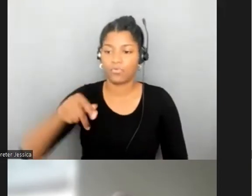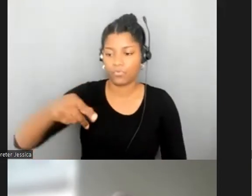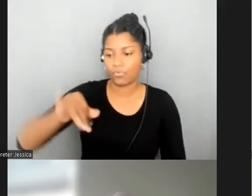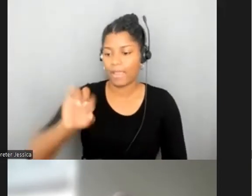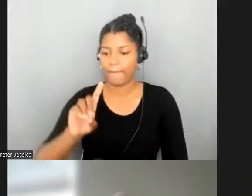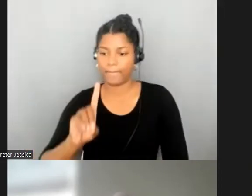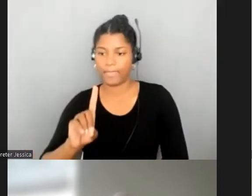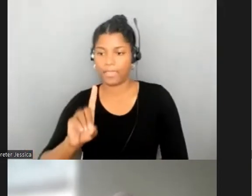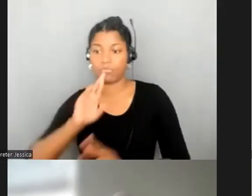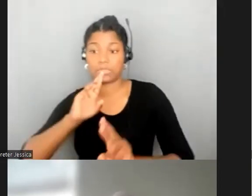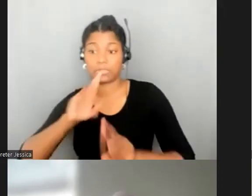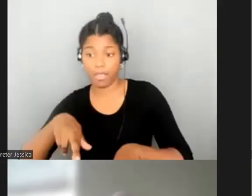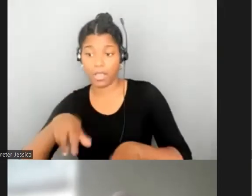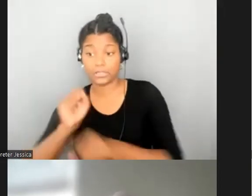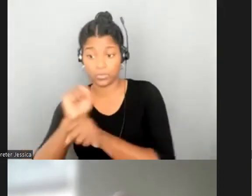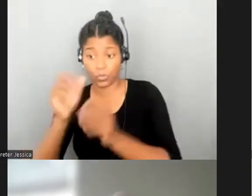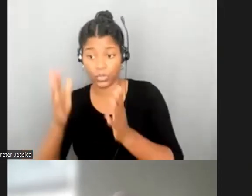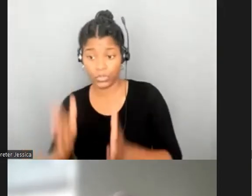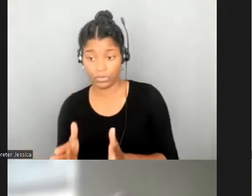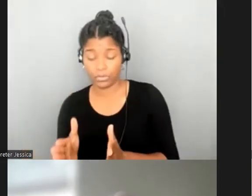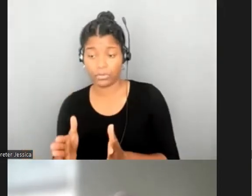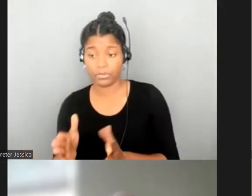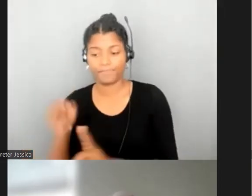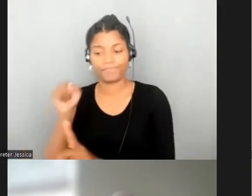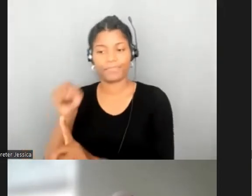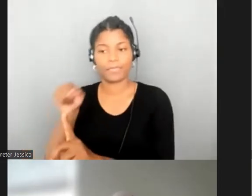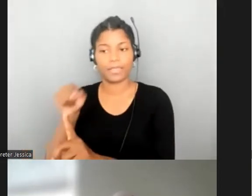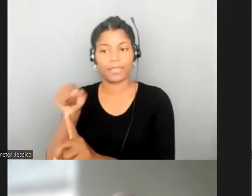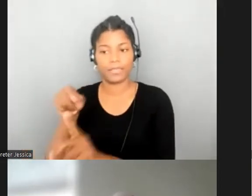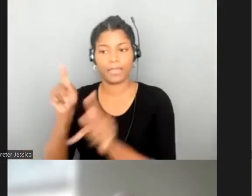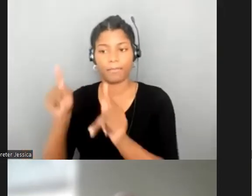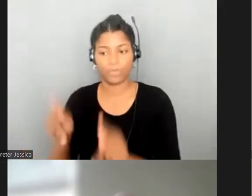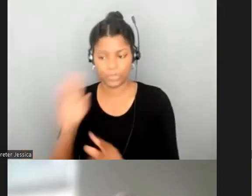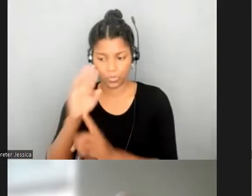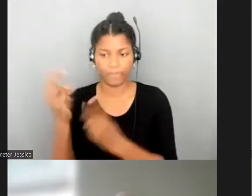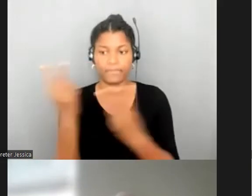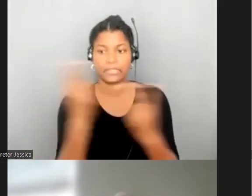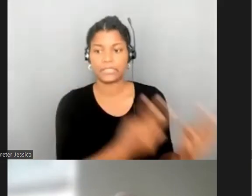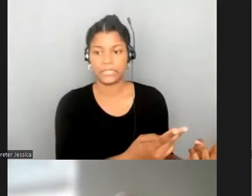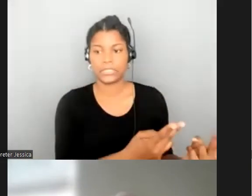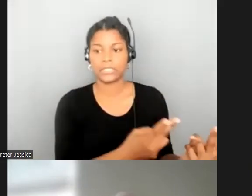That is frequently the individual that will make those visits initially just to drop off